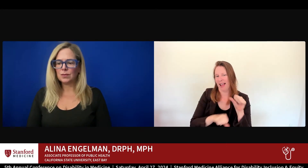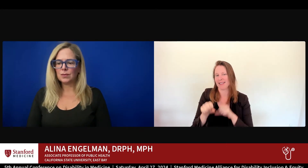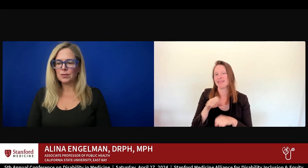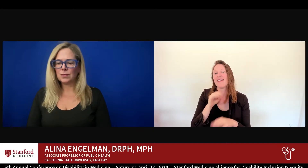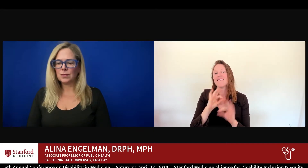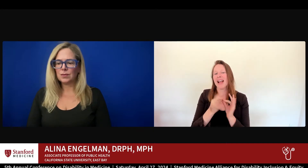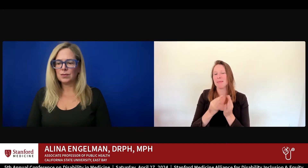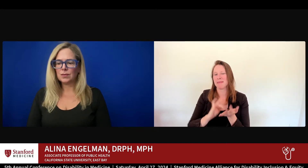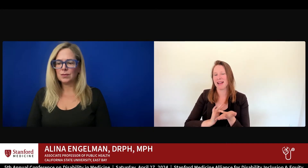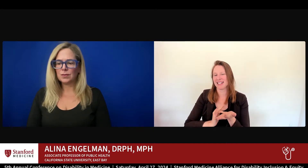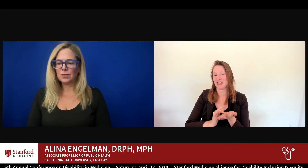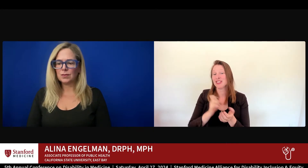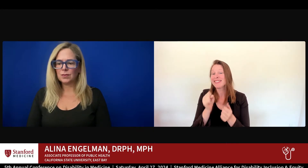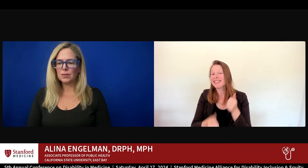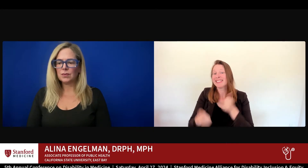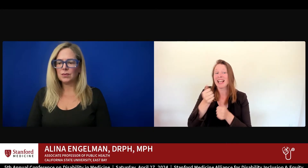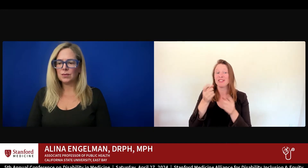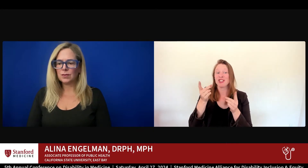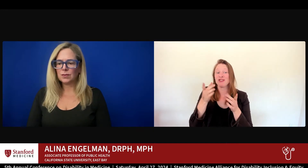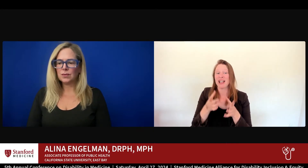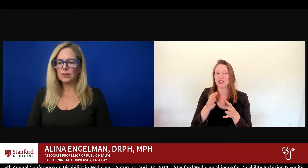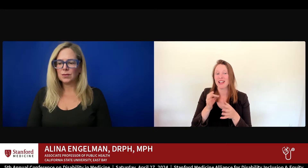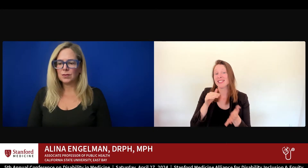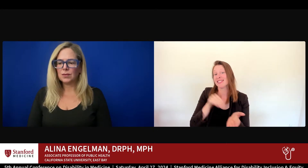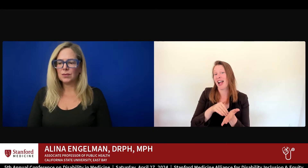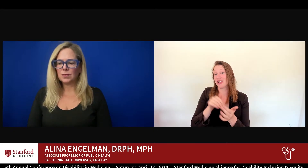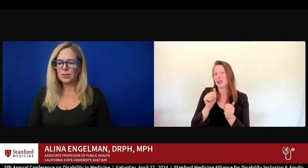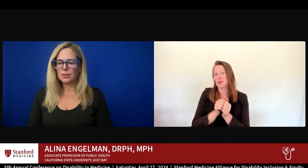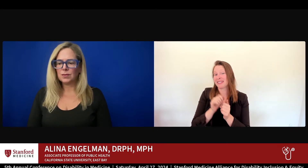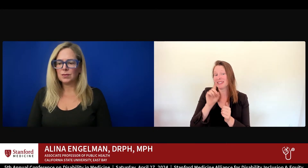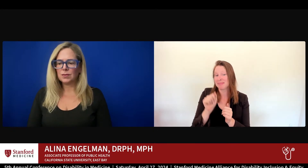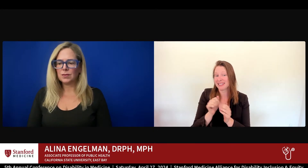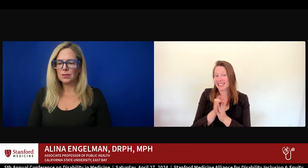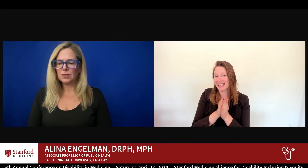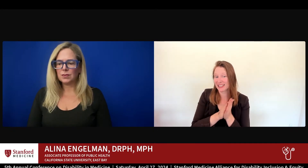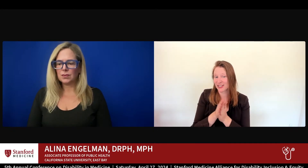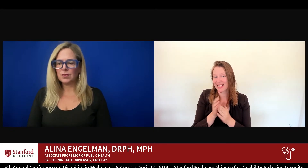Professor of Learning Health Sciences and Family Medicine. She's also the Executive Director of